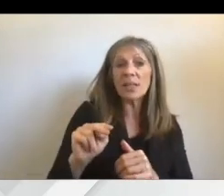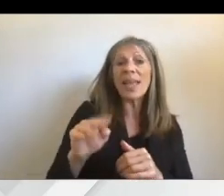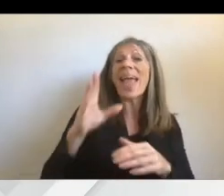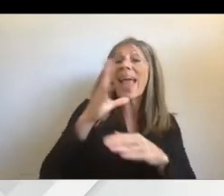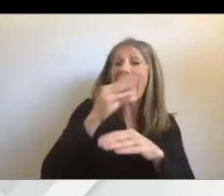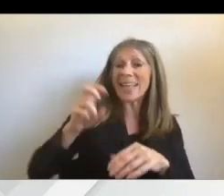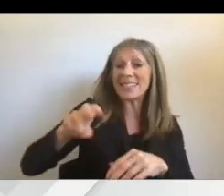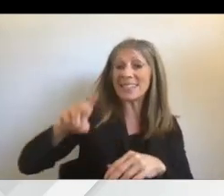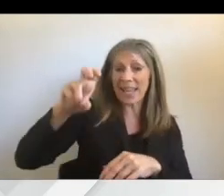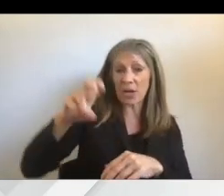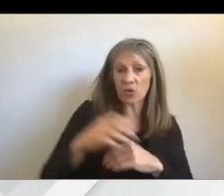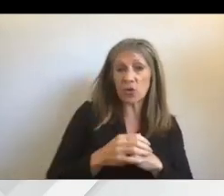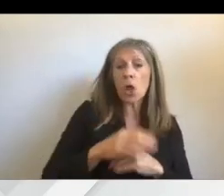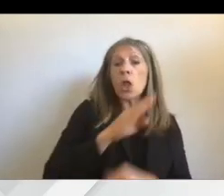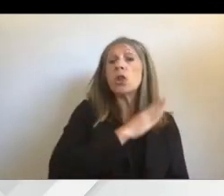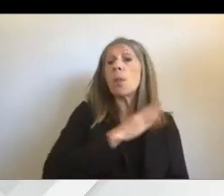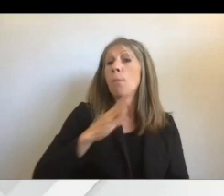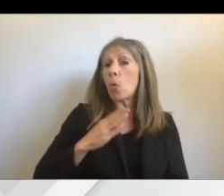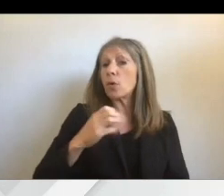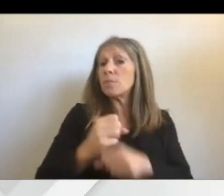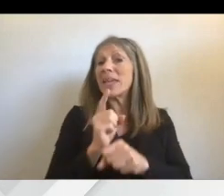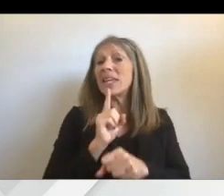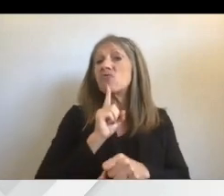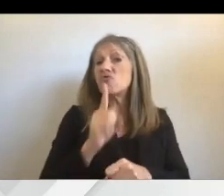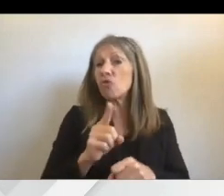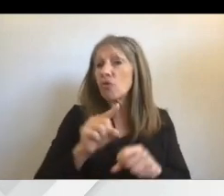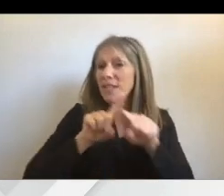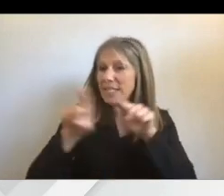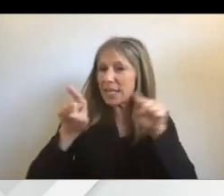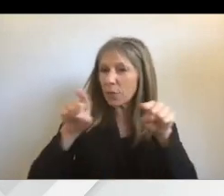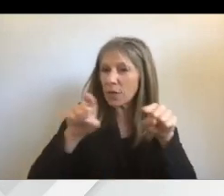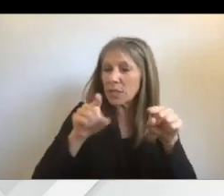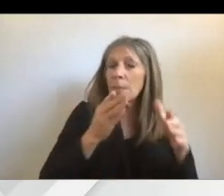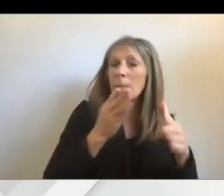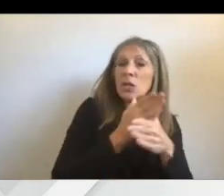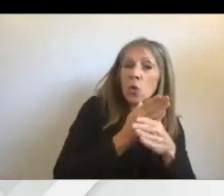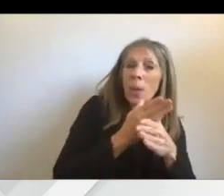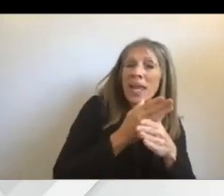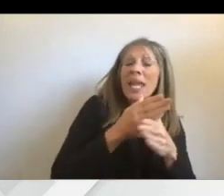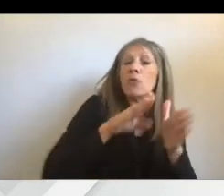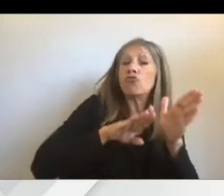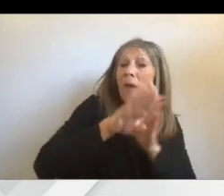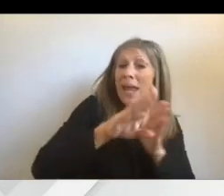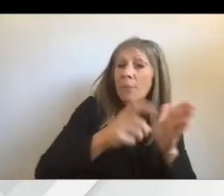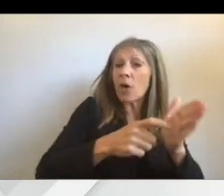care to ensure that the distinction between ramps requiring handrails, and other sloped